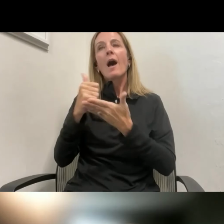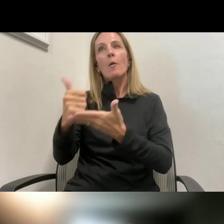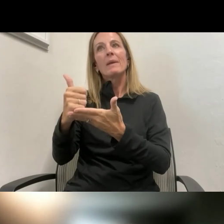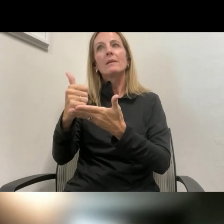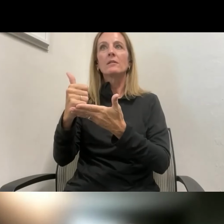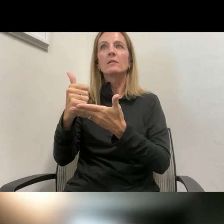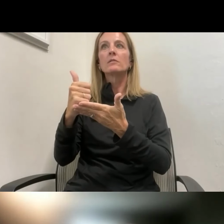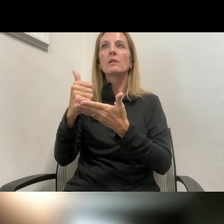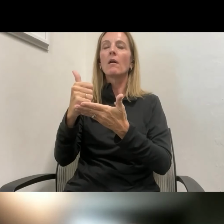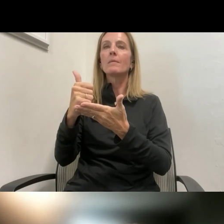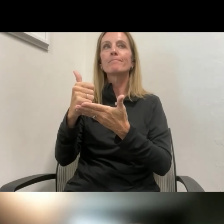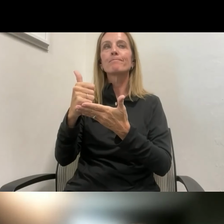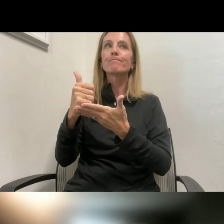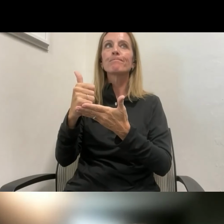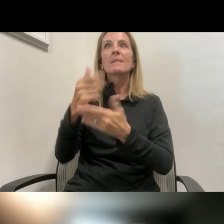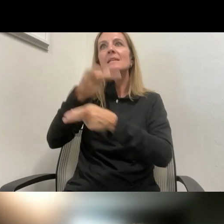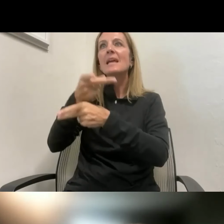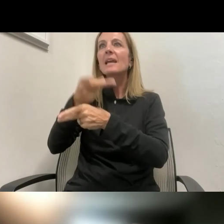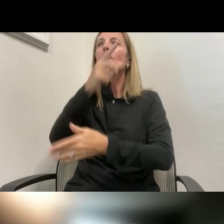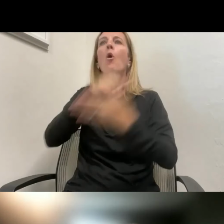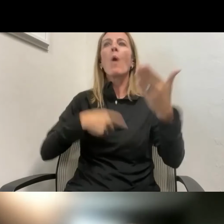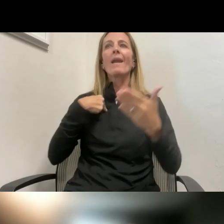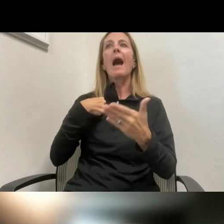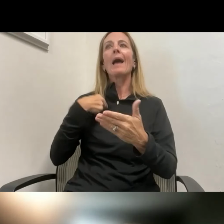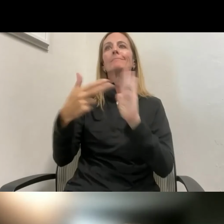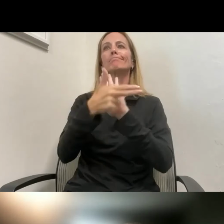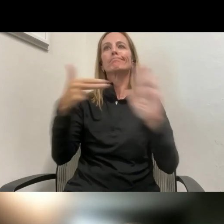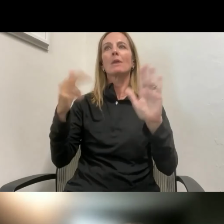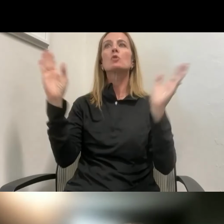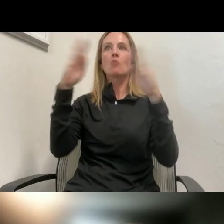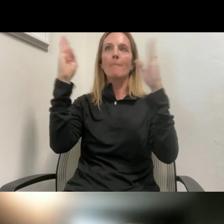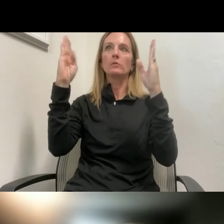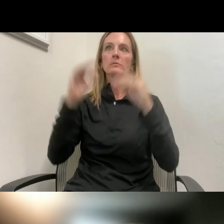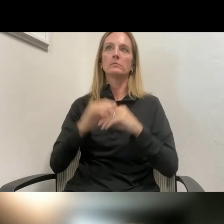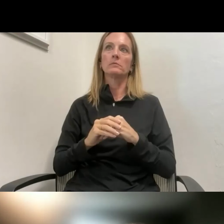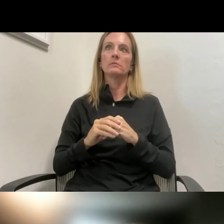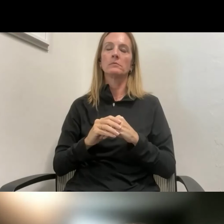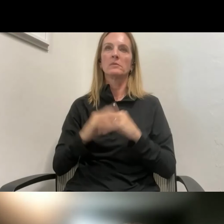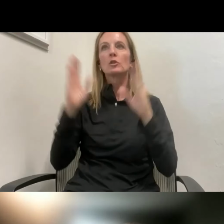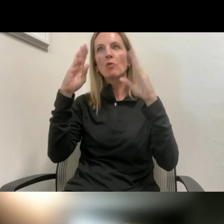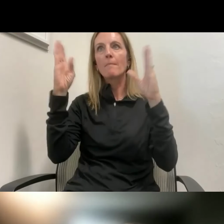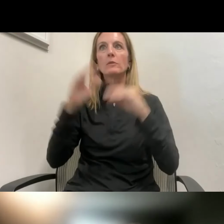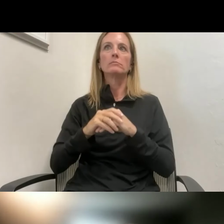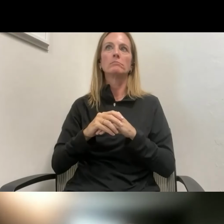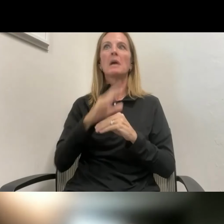what I call trouble, all the different challenges we have in our daily lives. Okay so, next slide.